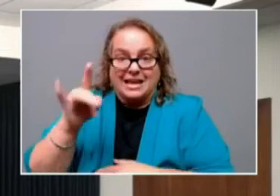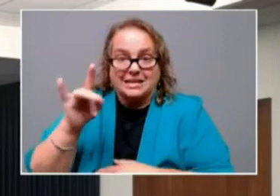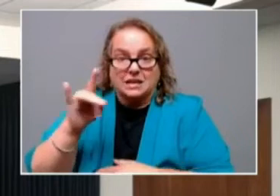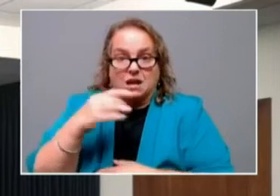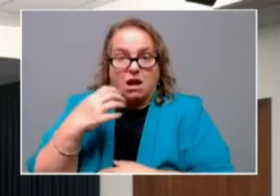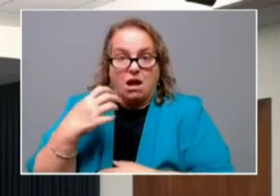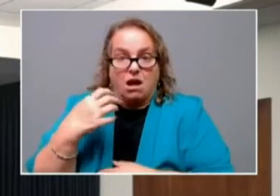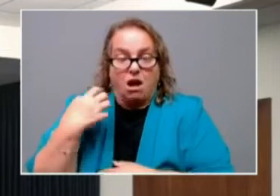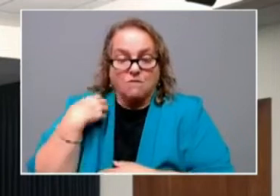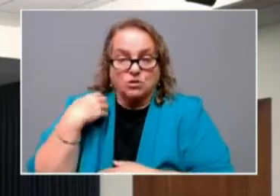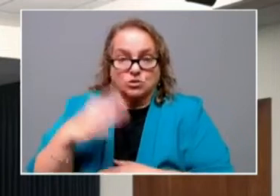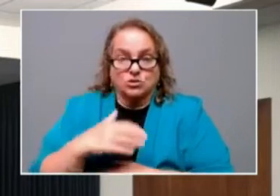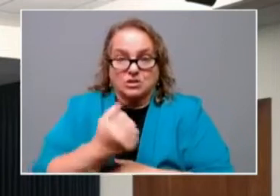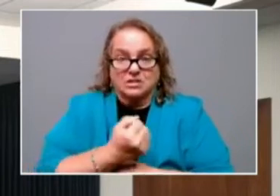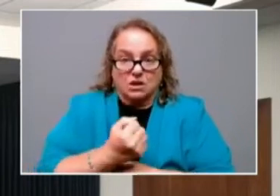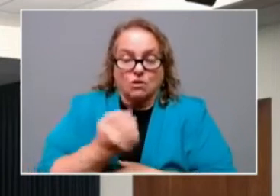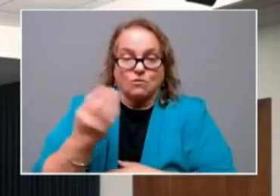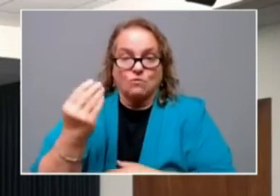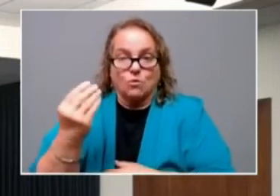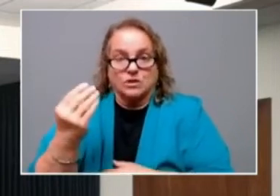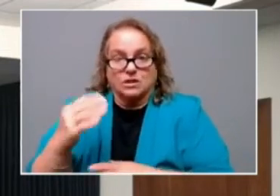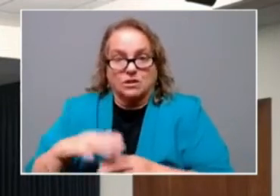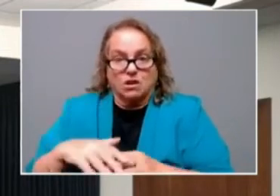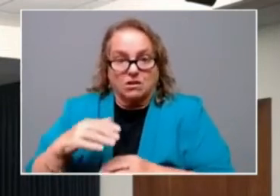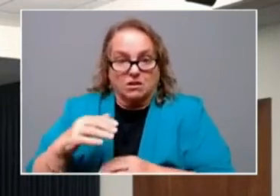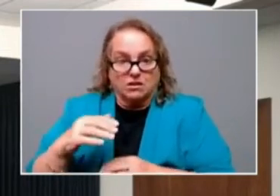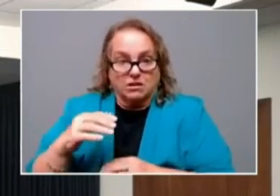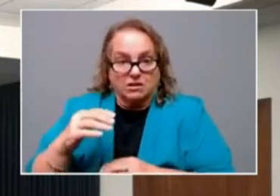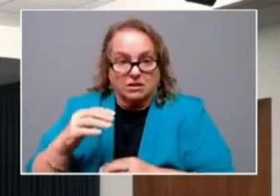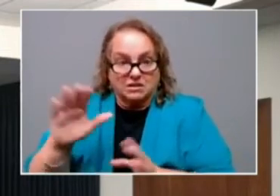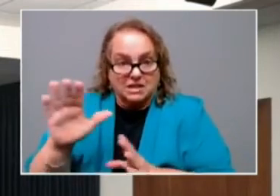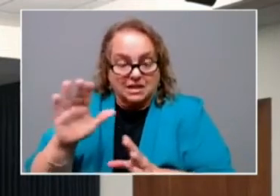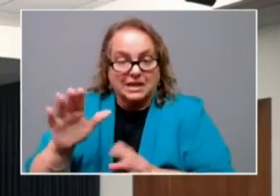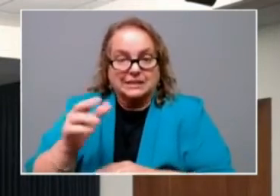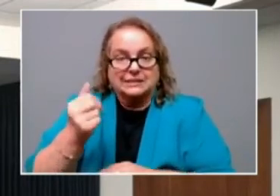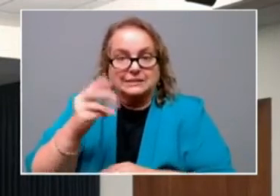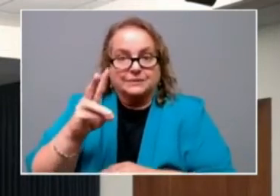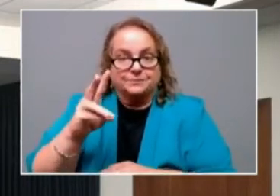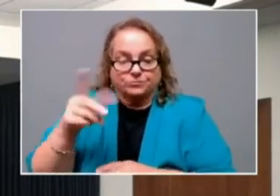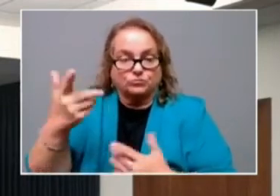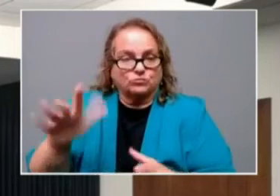1600 inmates. They already had staffing shortages for various reasons. 38 for